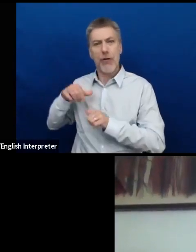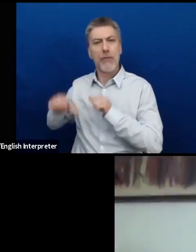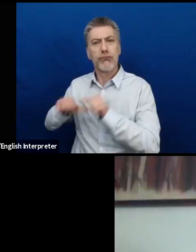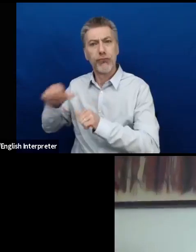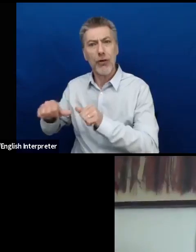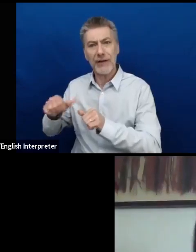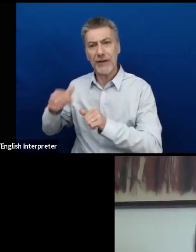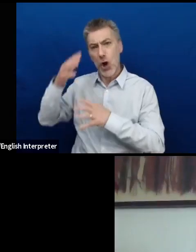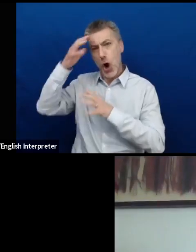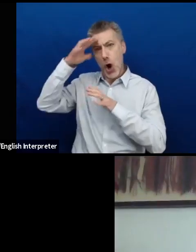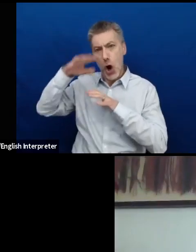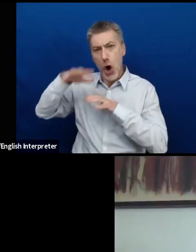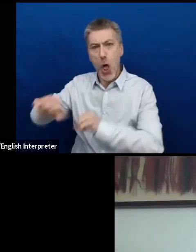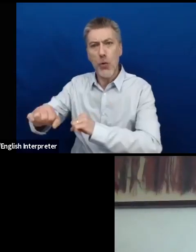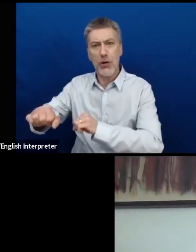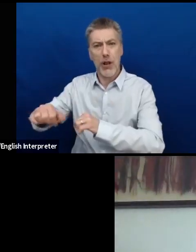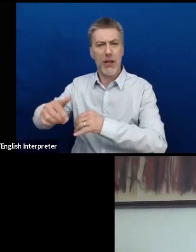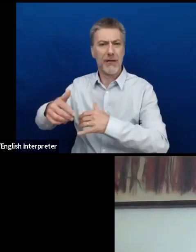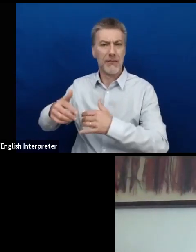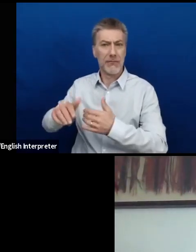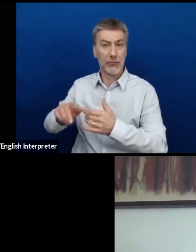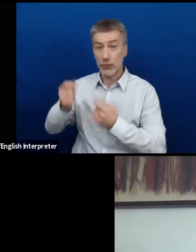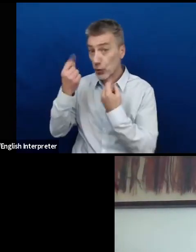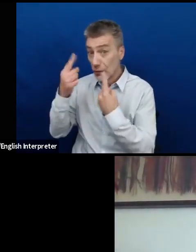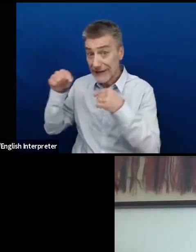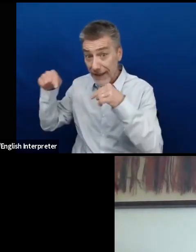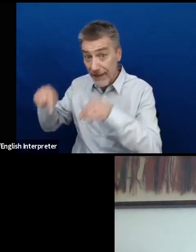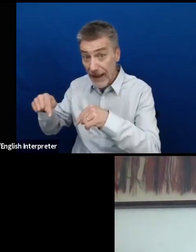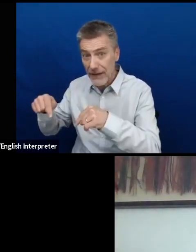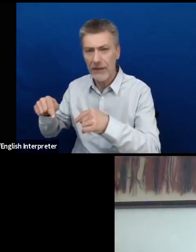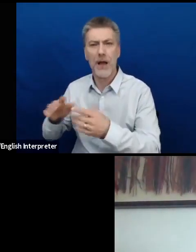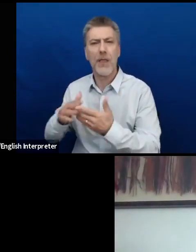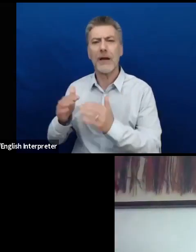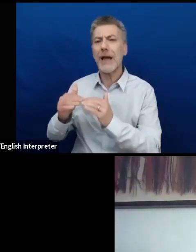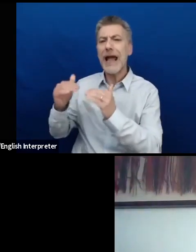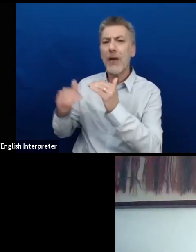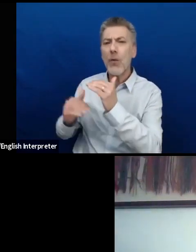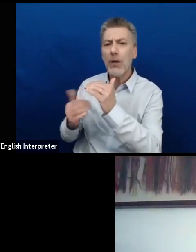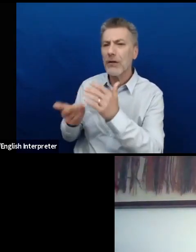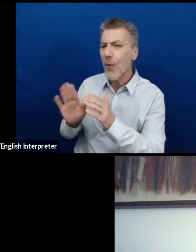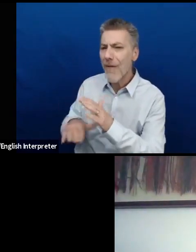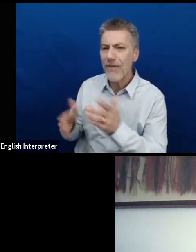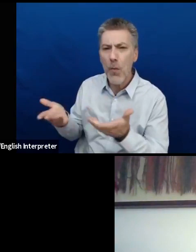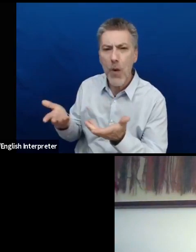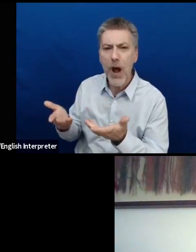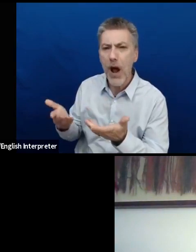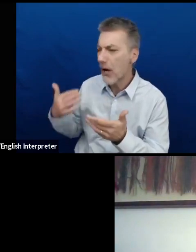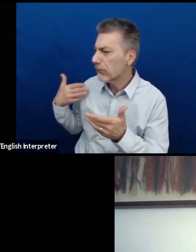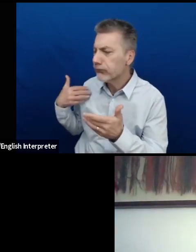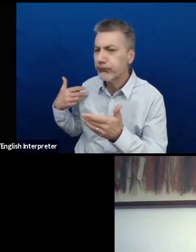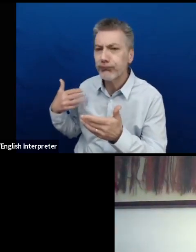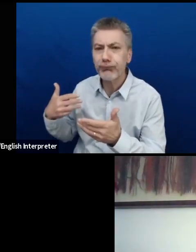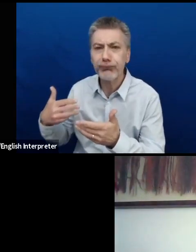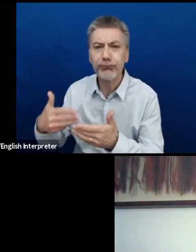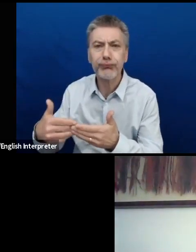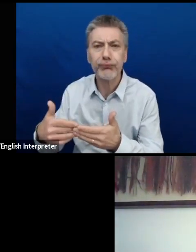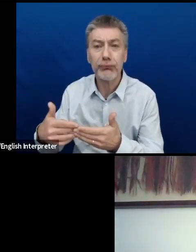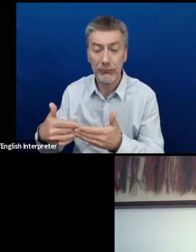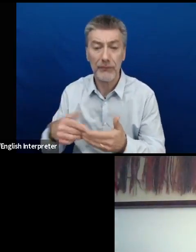I think in part the work I'm doing is intervening in academic or the